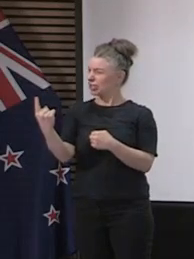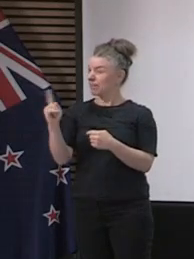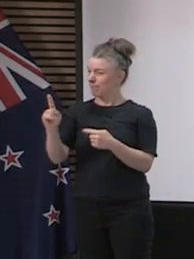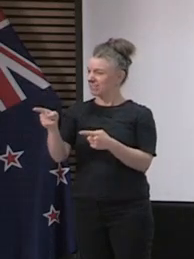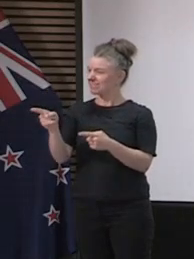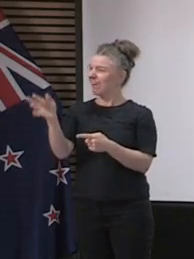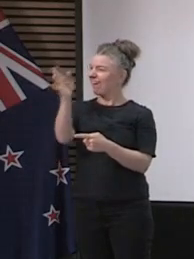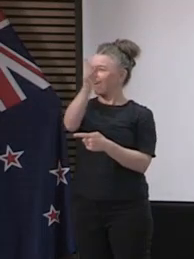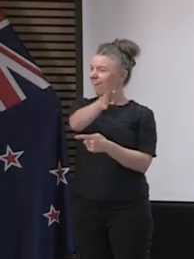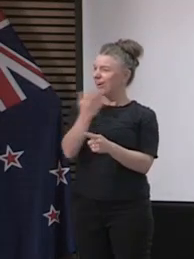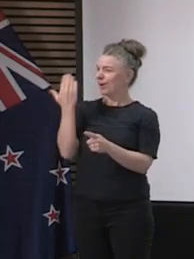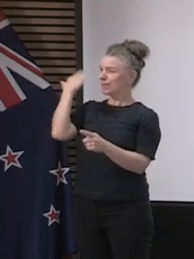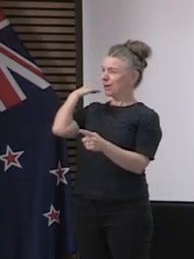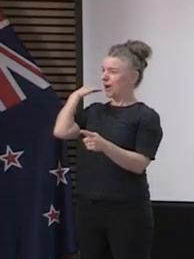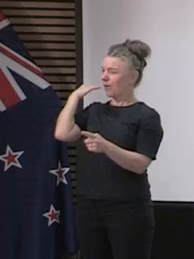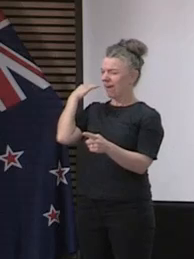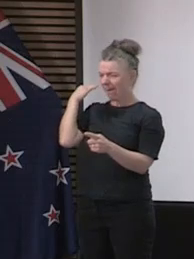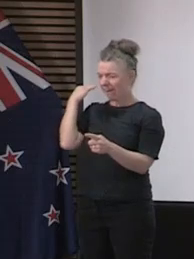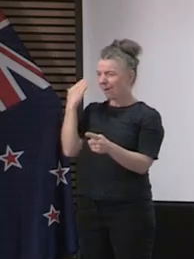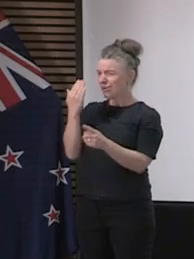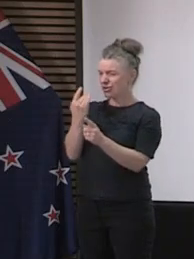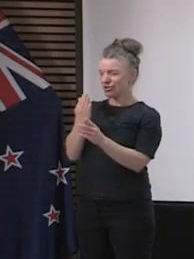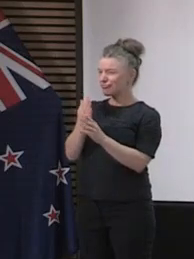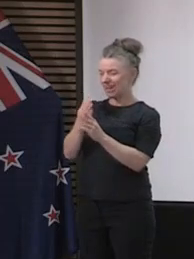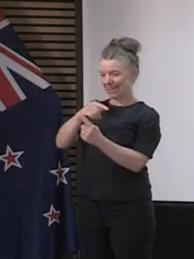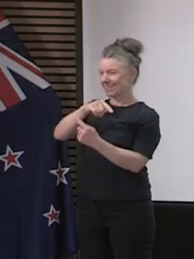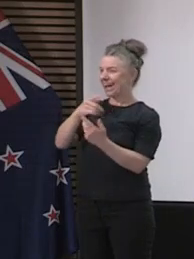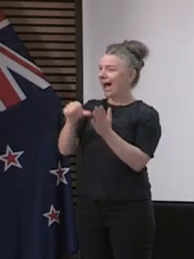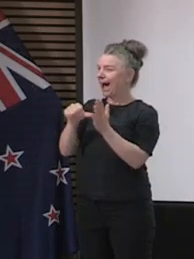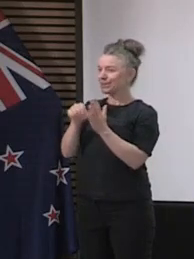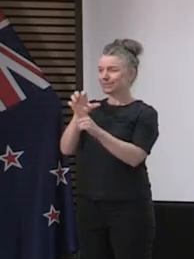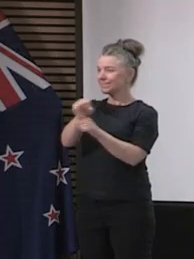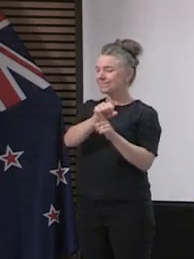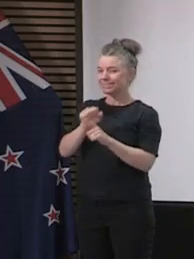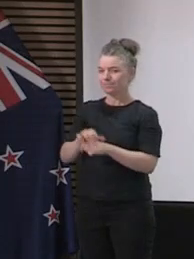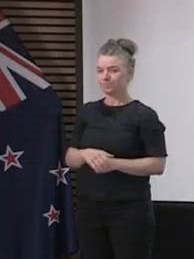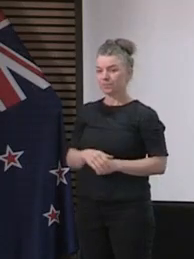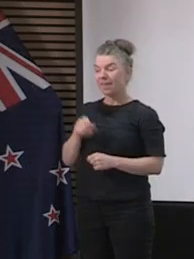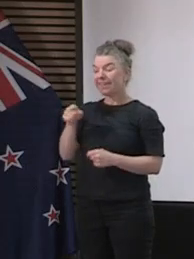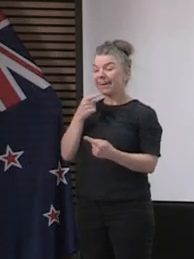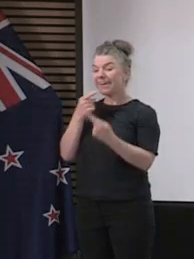symptomatic and that might have been some time ago. So even when we're producing - we